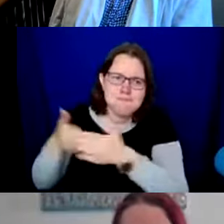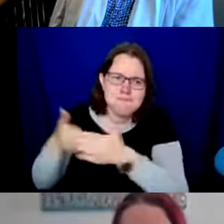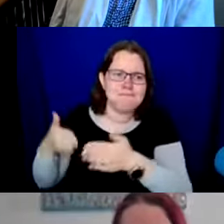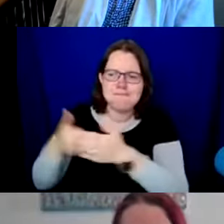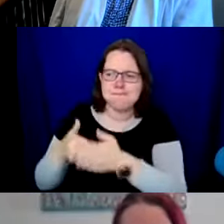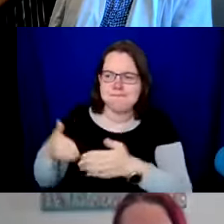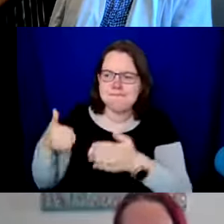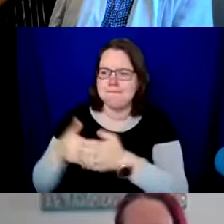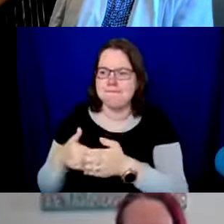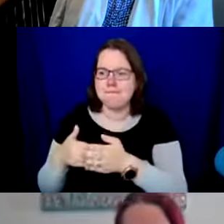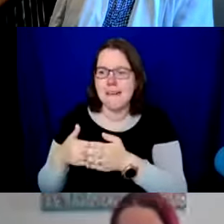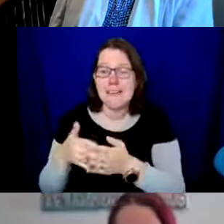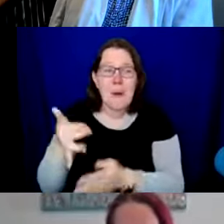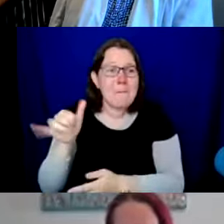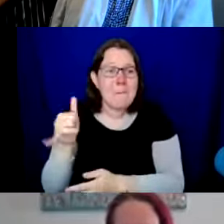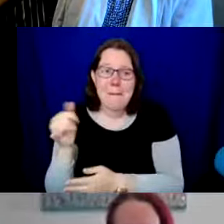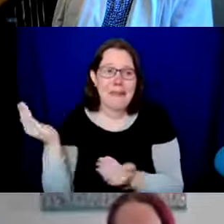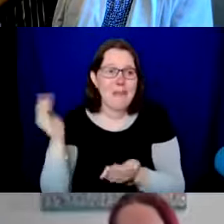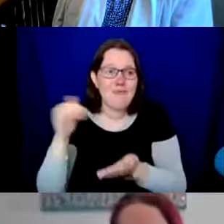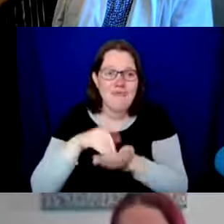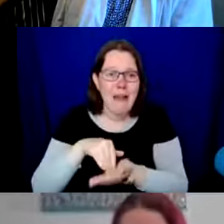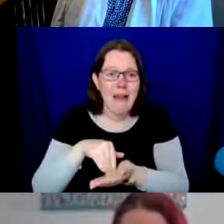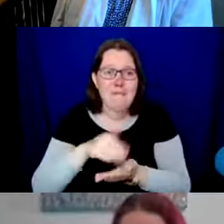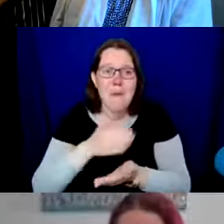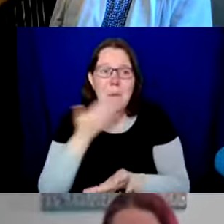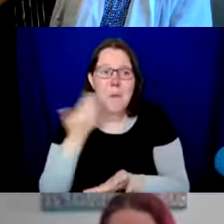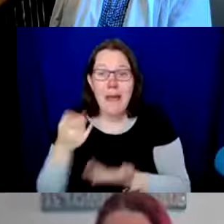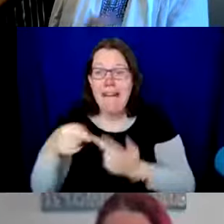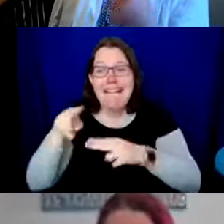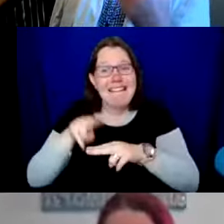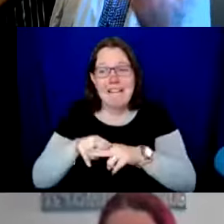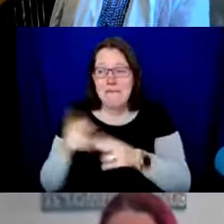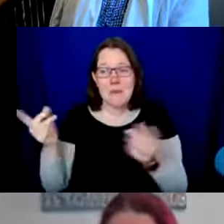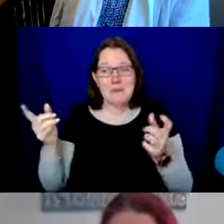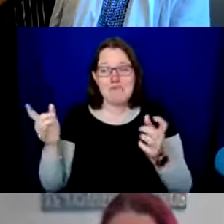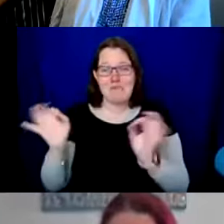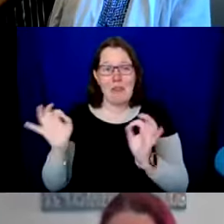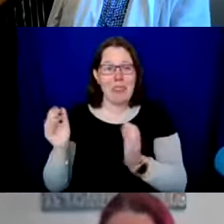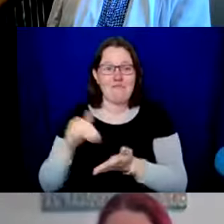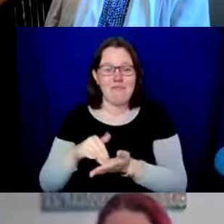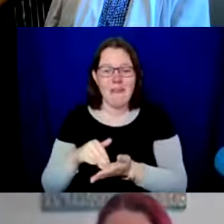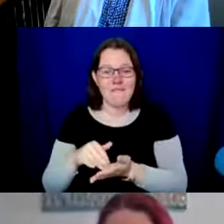case we won't have his presentation so I'm sorry about that I'm going to hand over to Esther she's